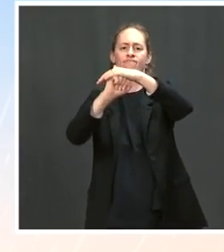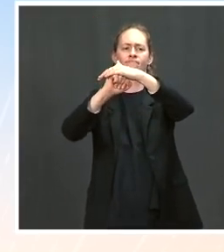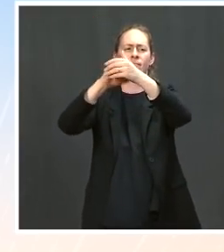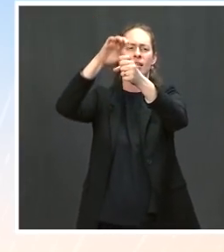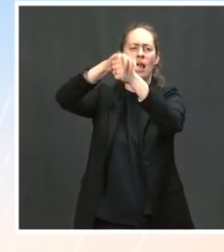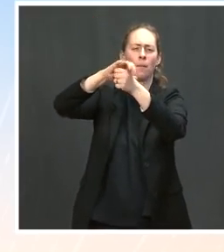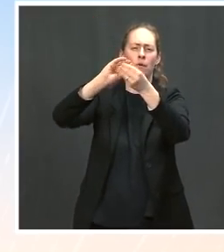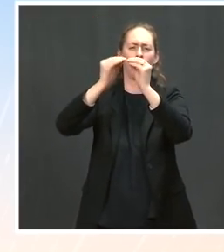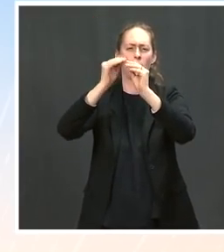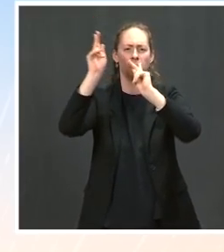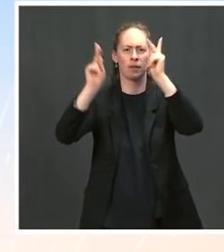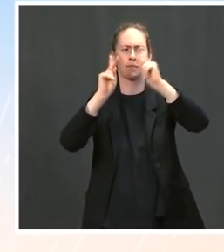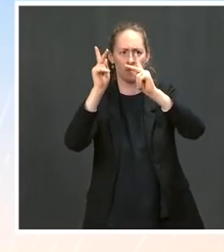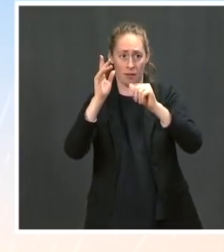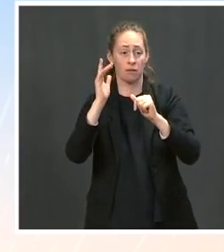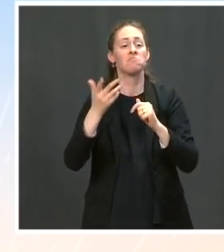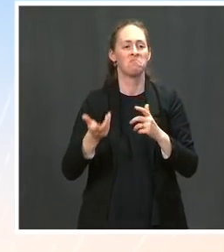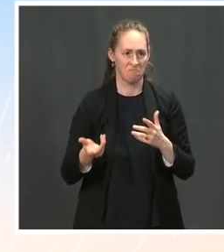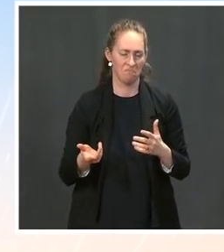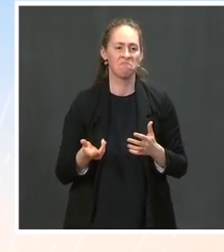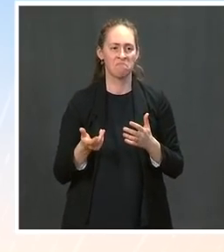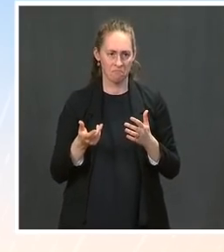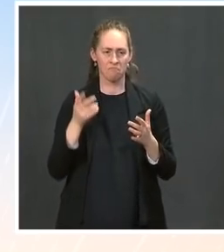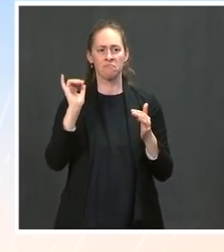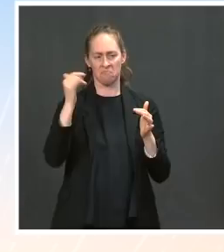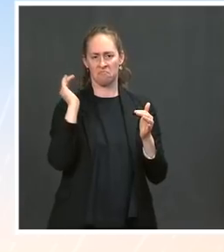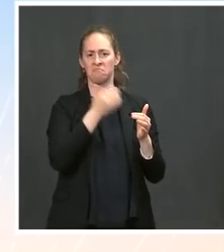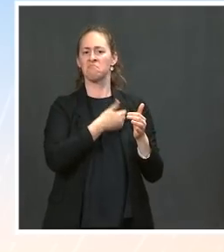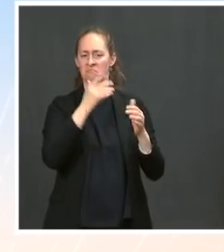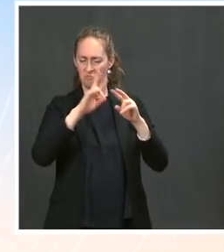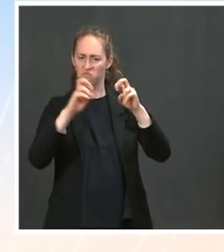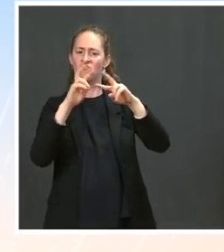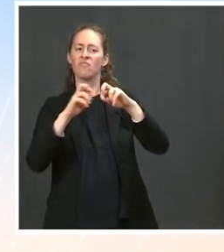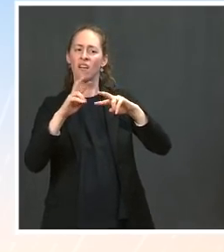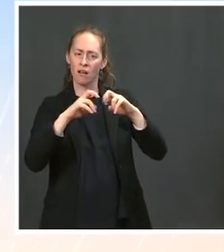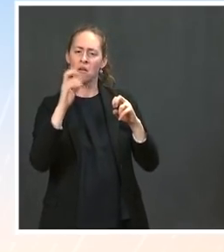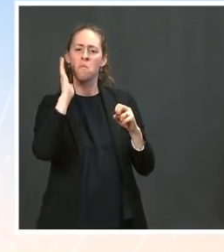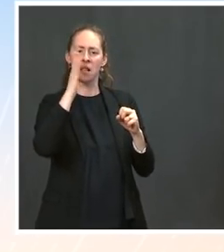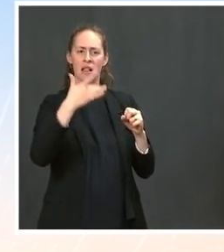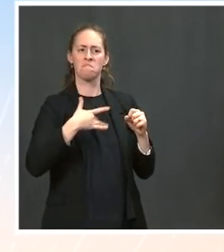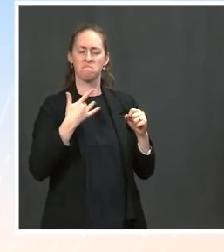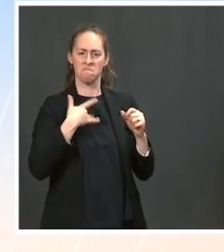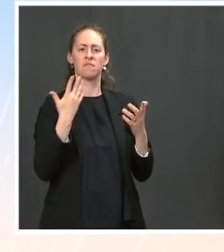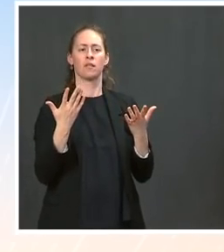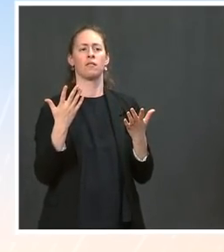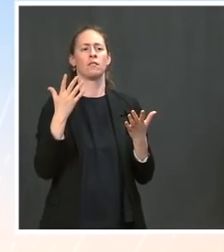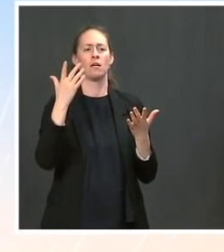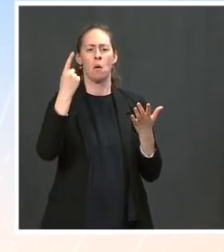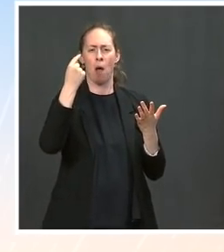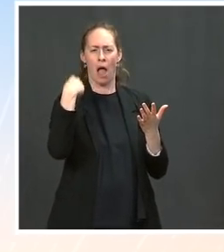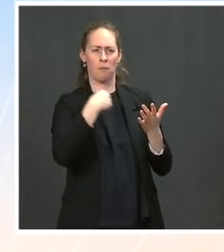And we were always going to be assessing what -- what our resources, our capacity would allow for and --